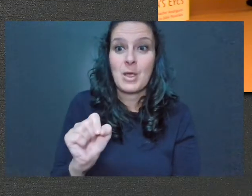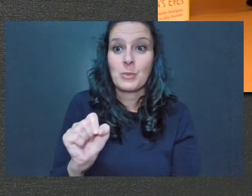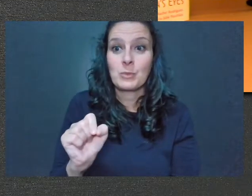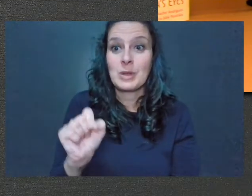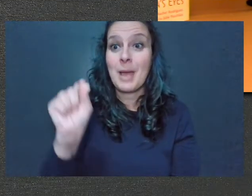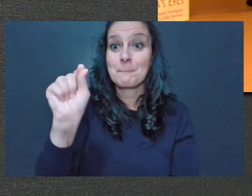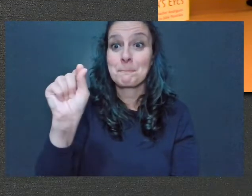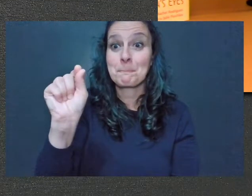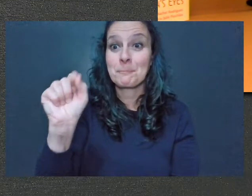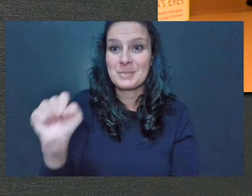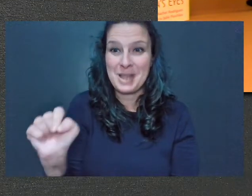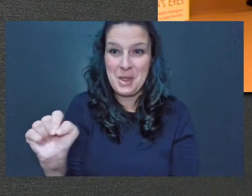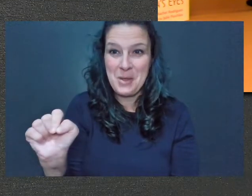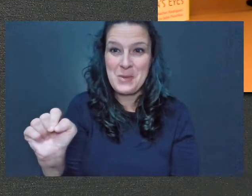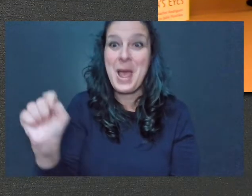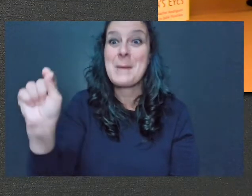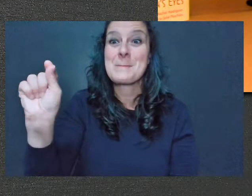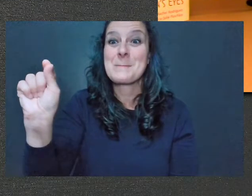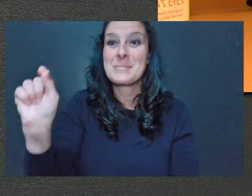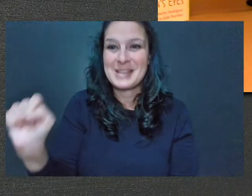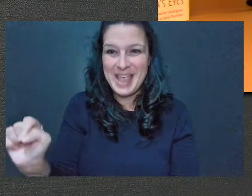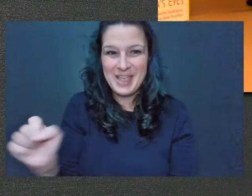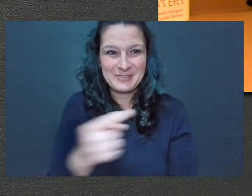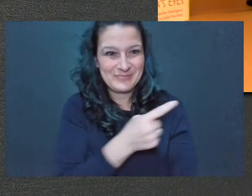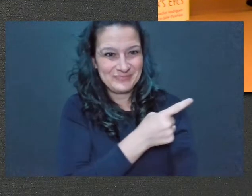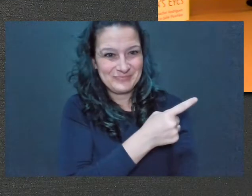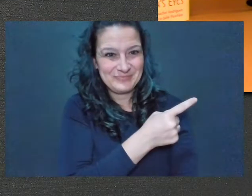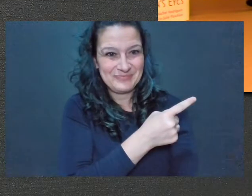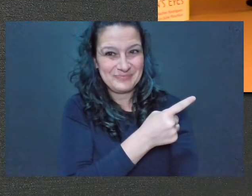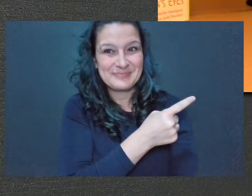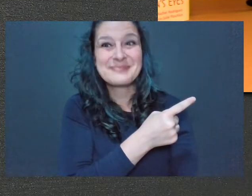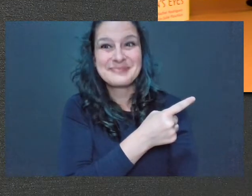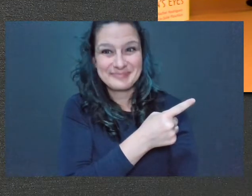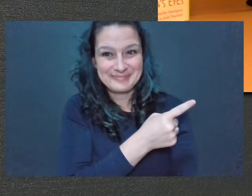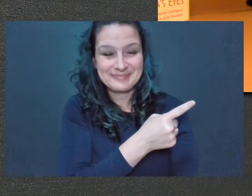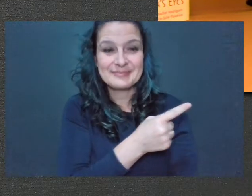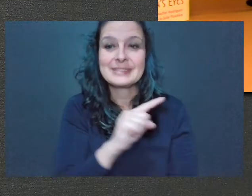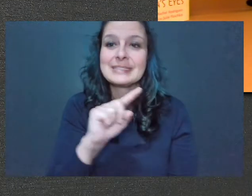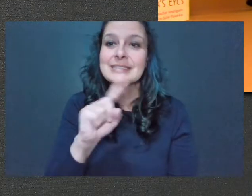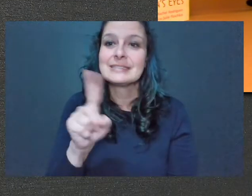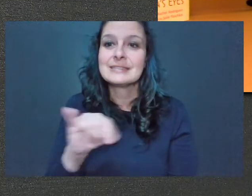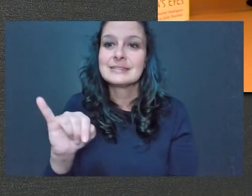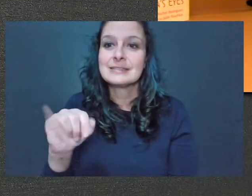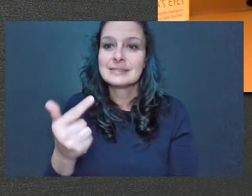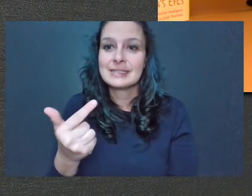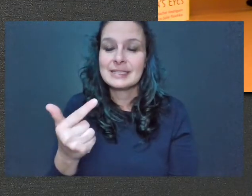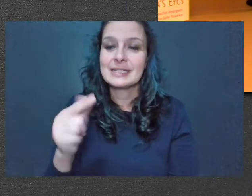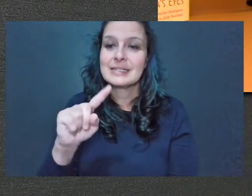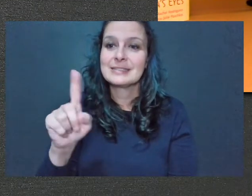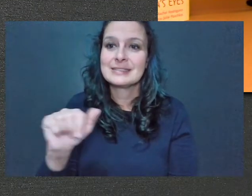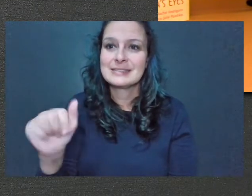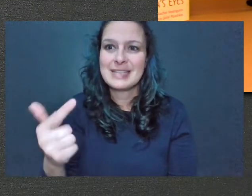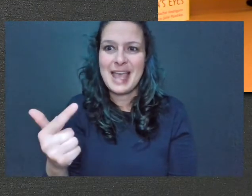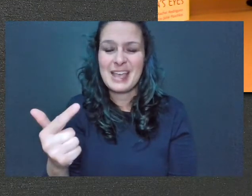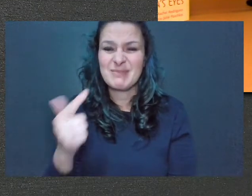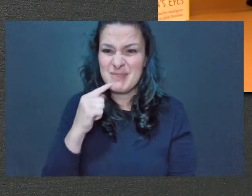Up, down, up, down, up, down. That's hard to make your body turn into zigzag line,